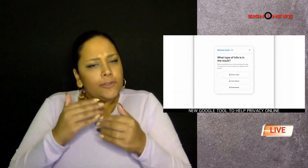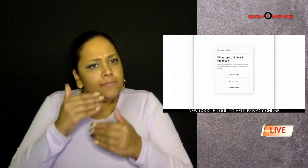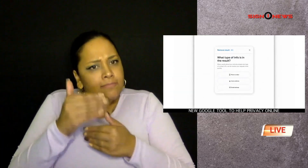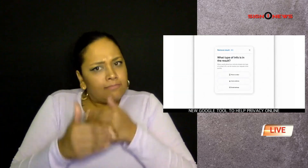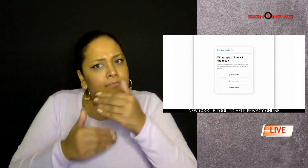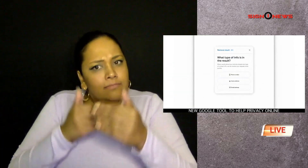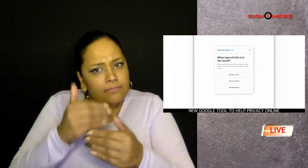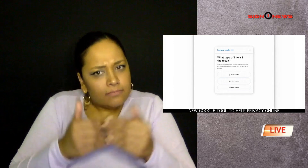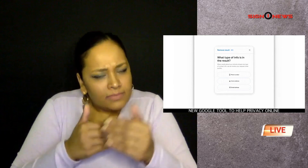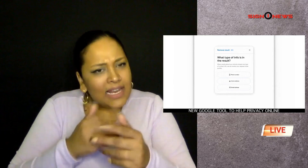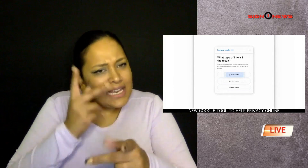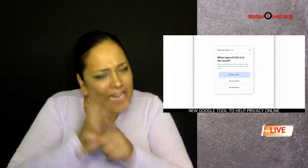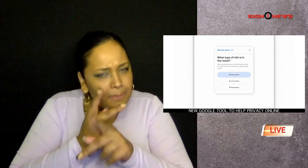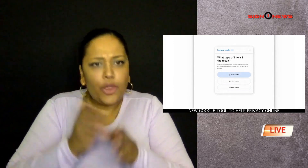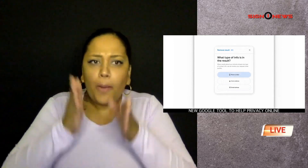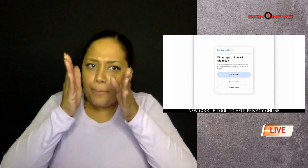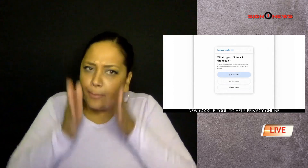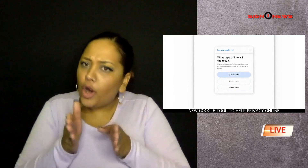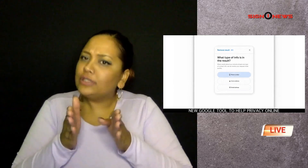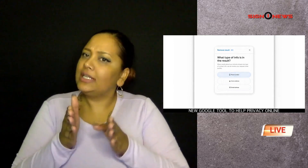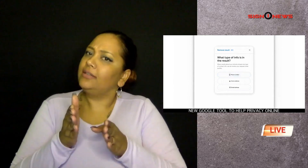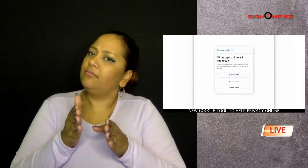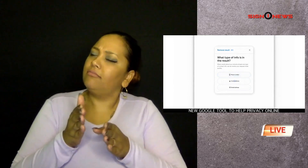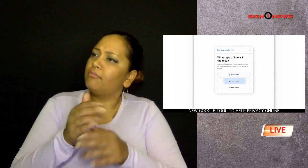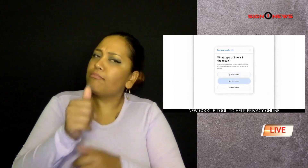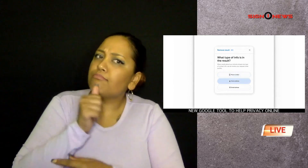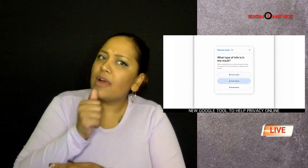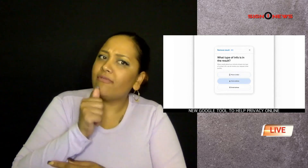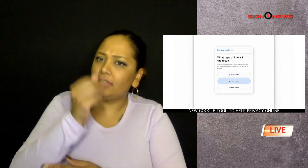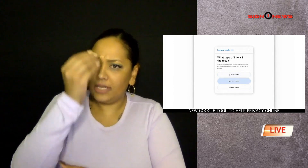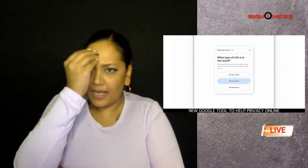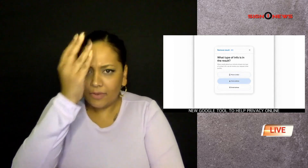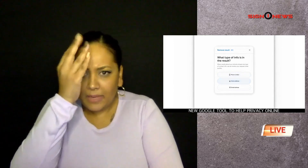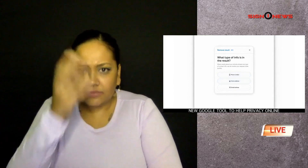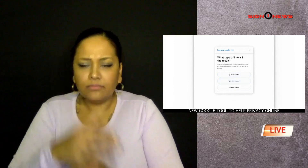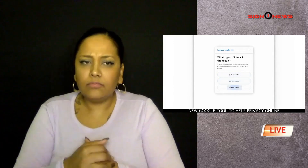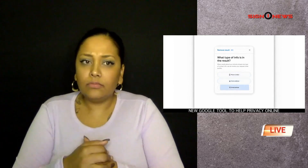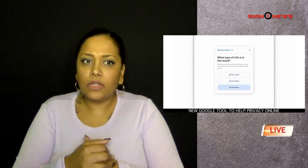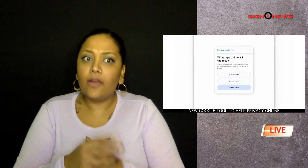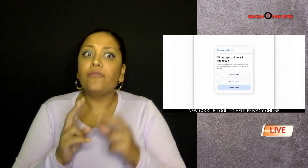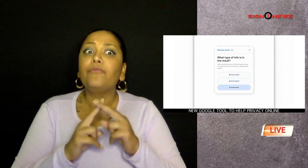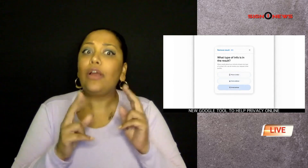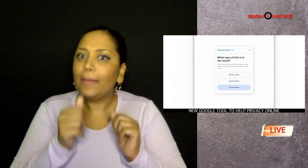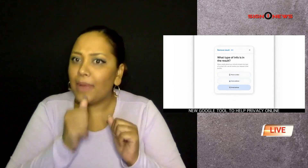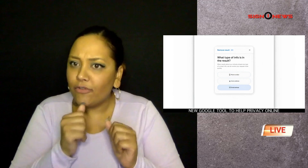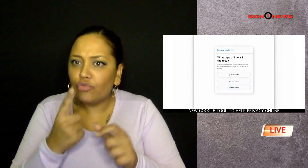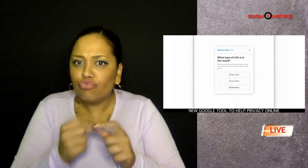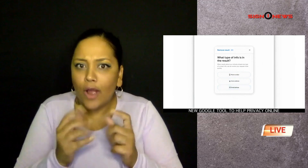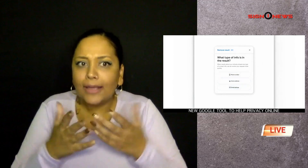Google is taking a step forward keeping a person's private information. Well private.